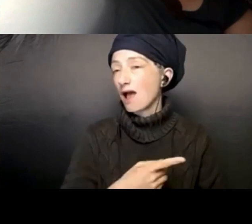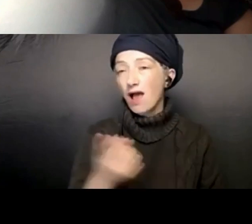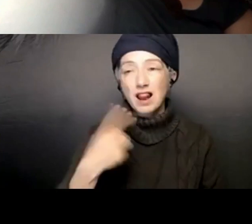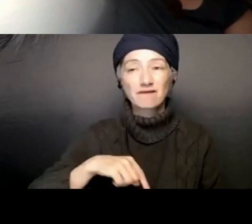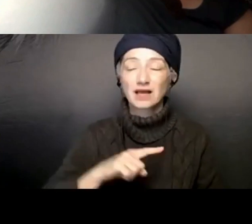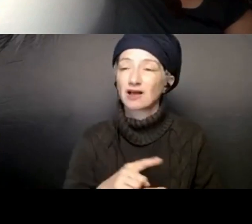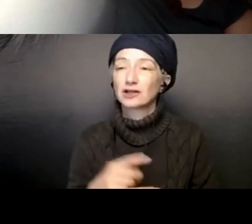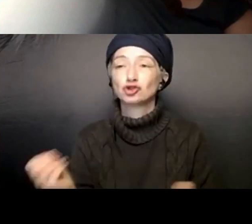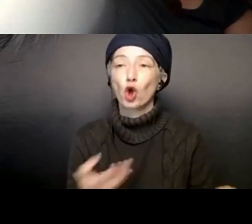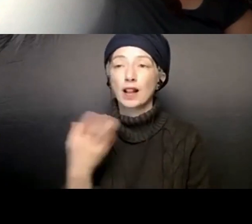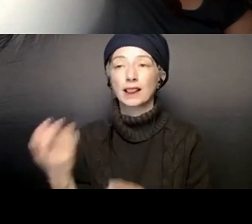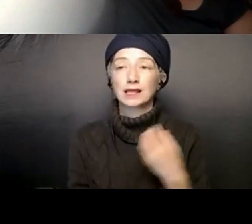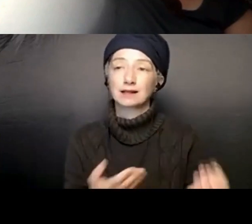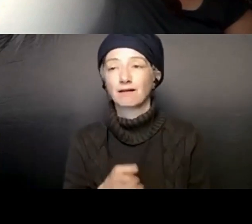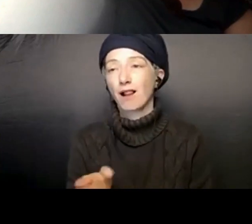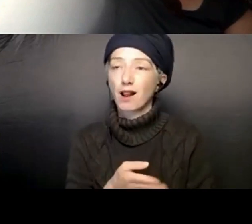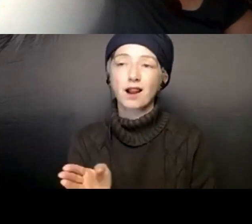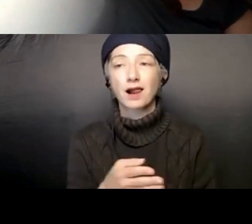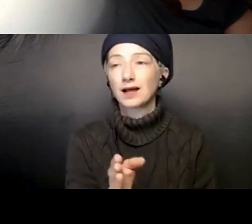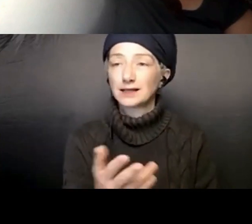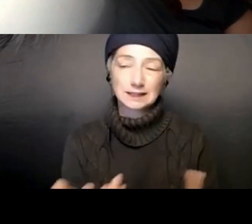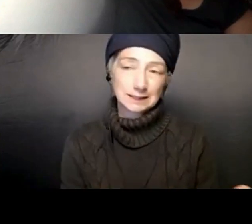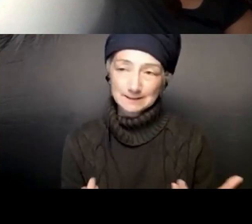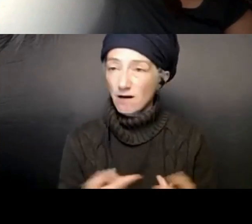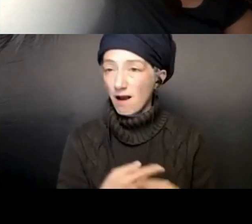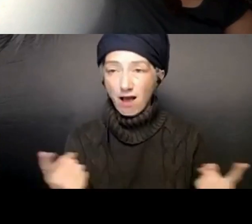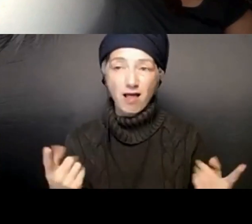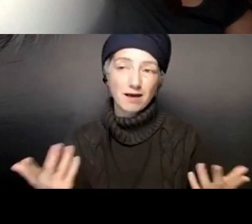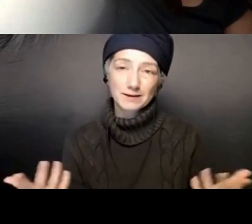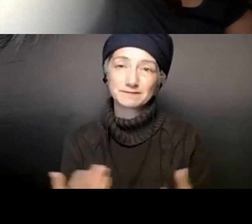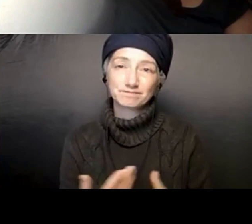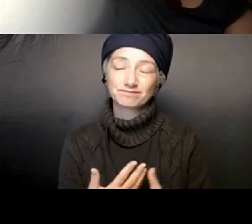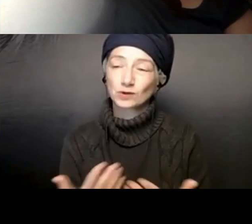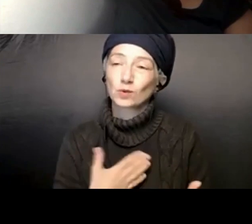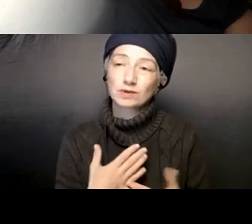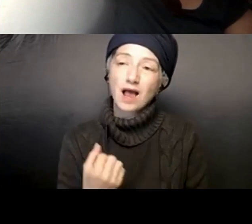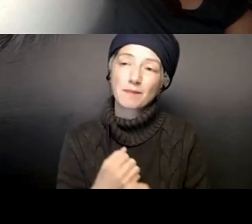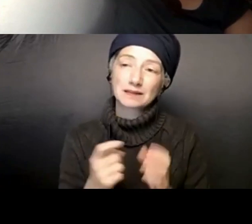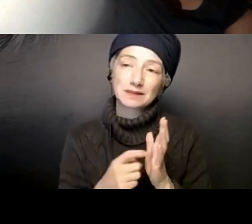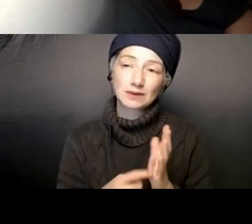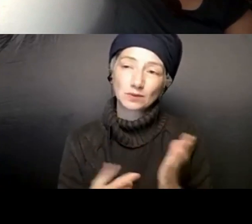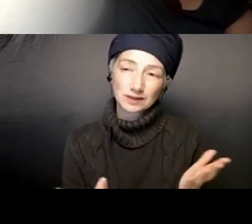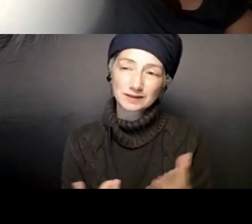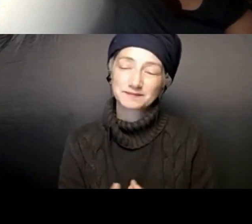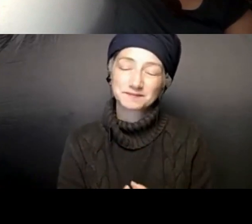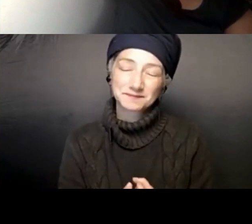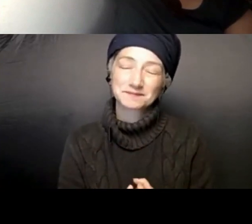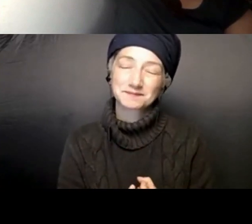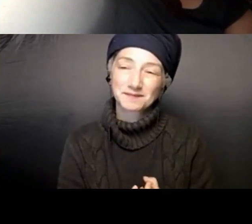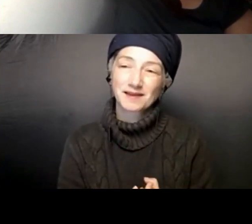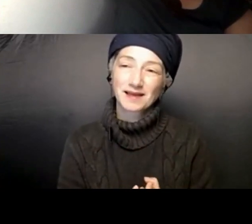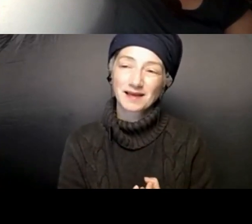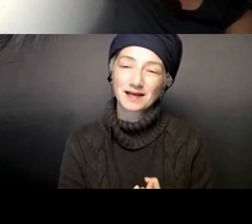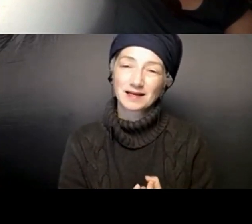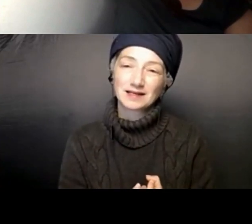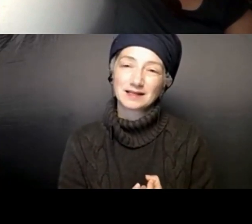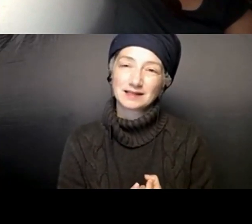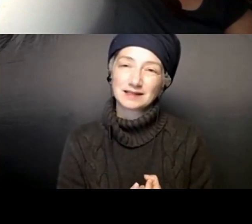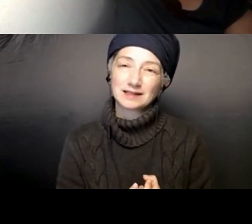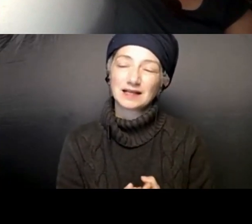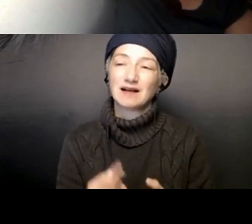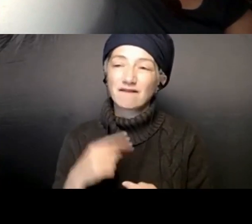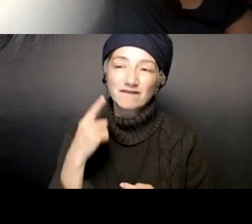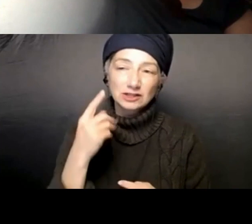I think we all worked in working conditions where we knew before it probably wasn't good to us. And we maybe